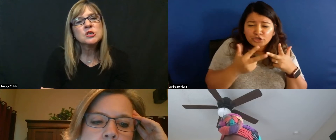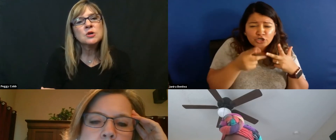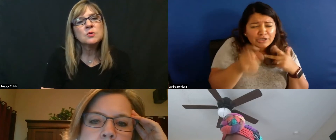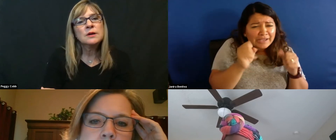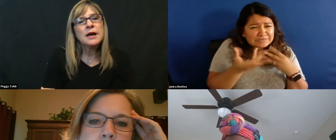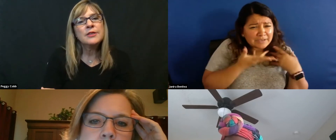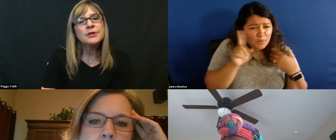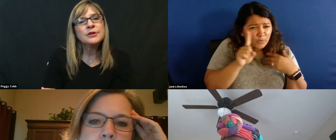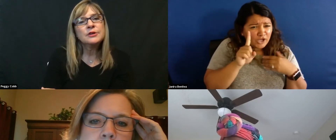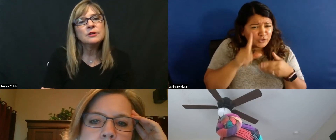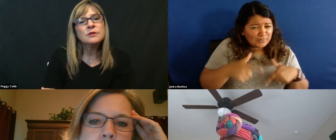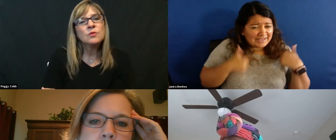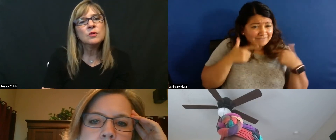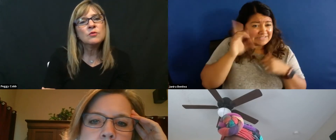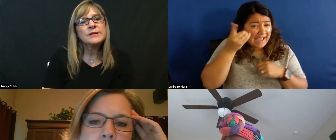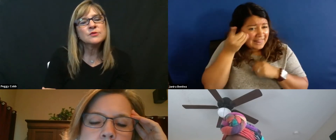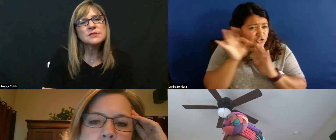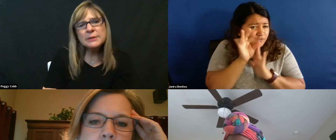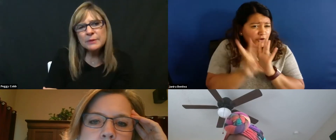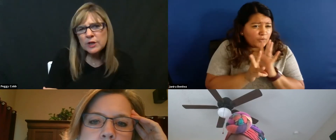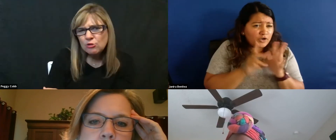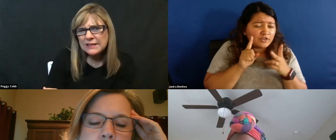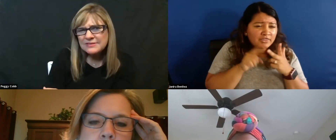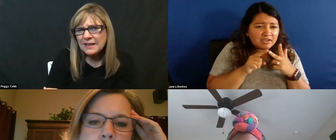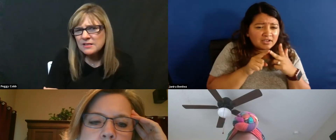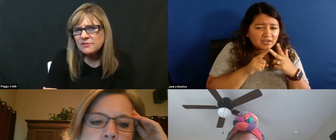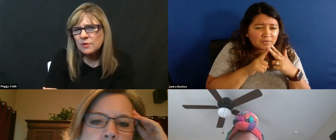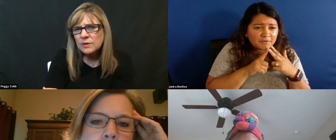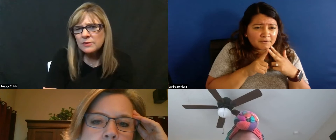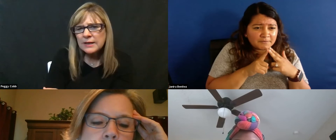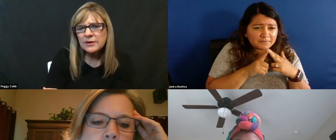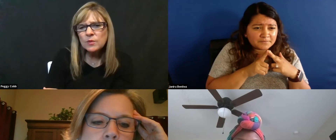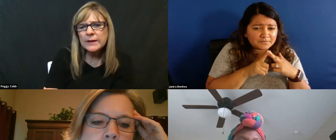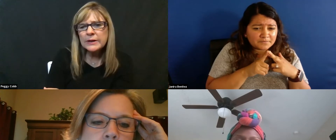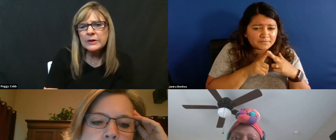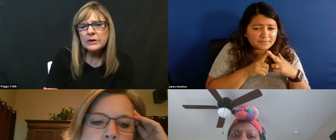So a third resource, tell me where you live, Dallas Fort-Worth area where?